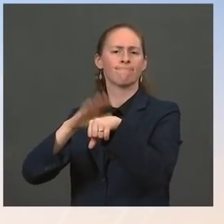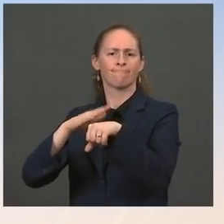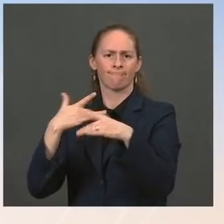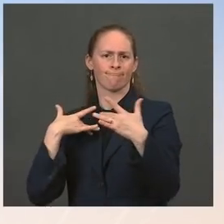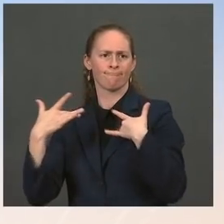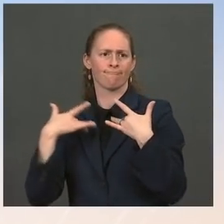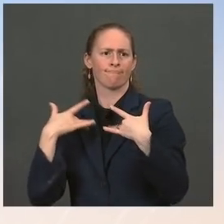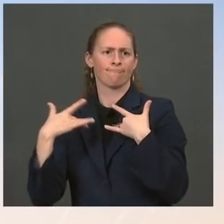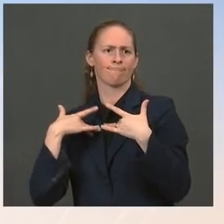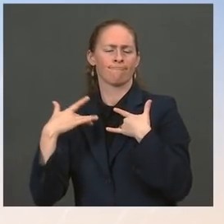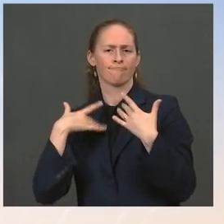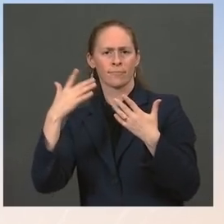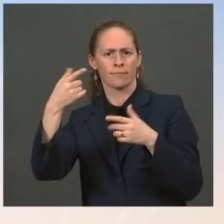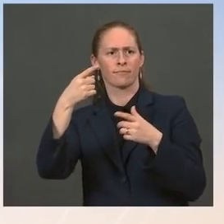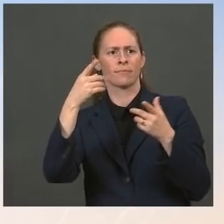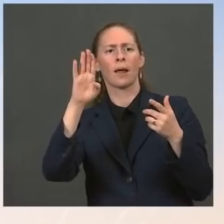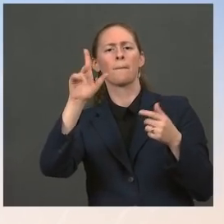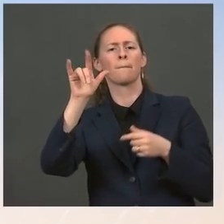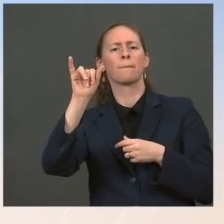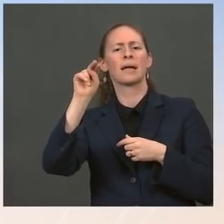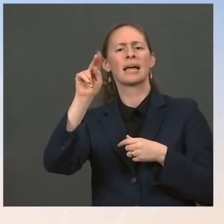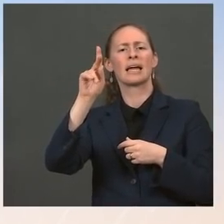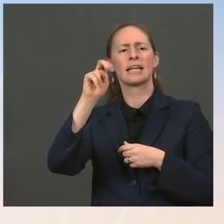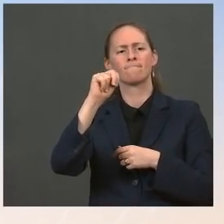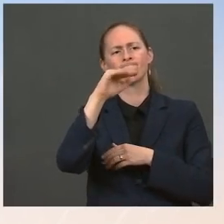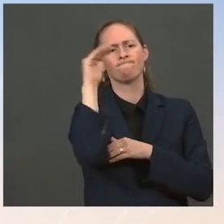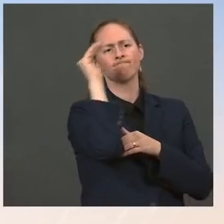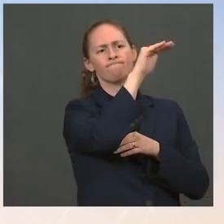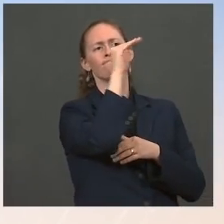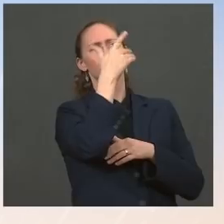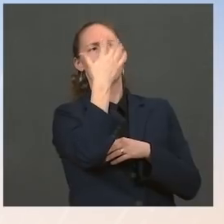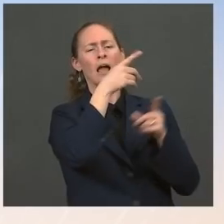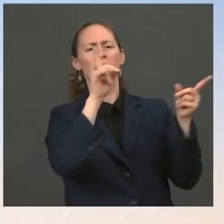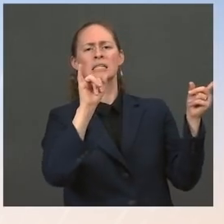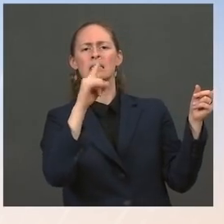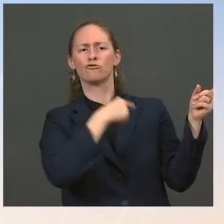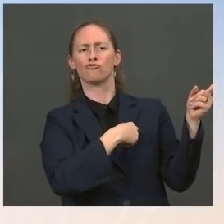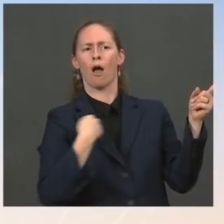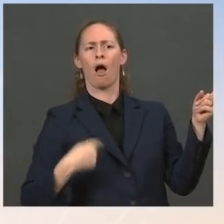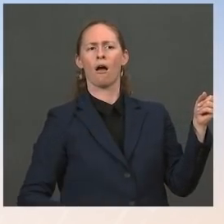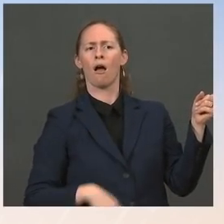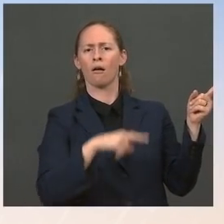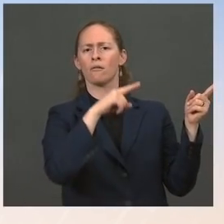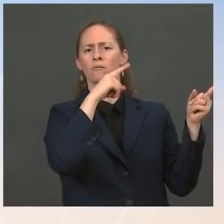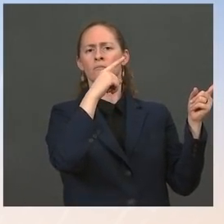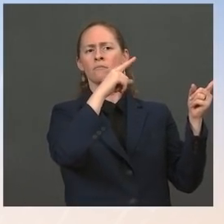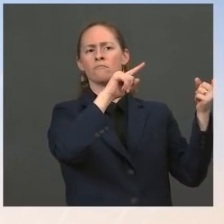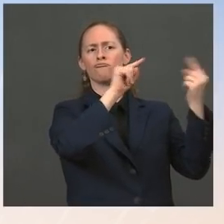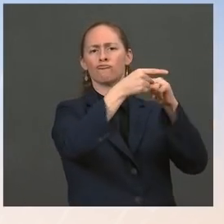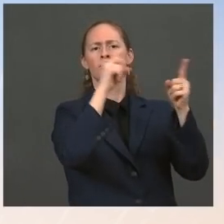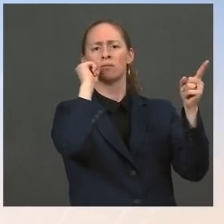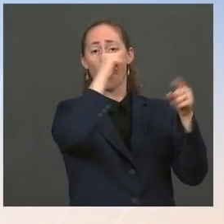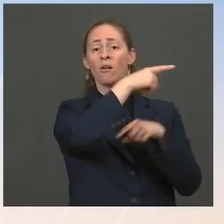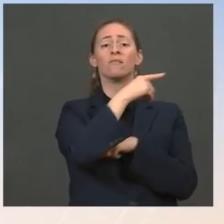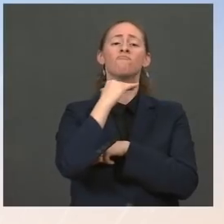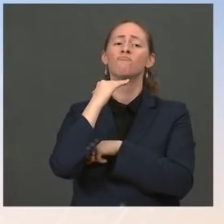to stop its military activities in Taiwan. However, China has ignored that. In fact, it has dialed up sending even more military jets.